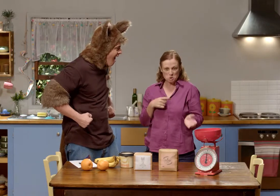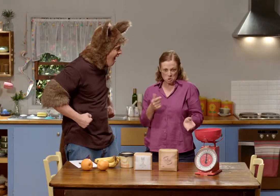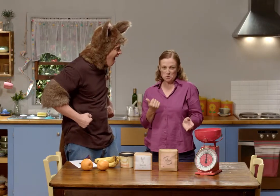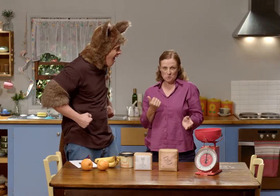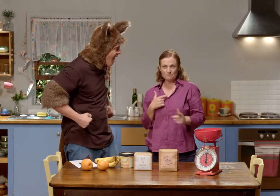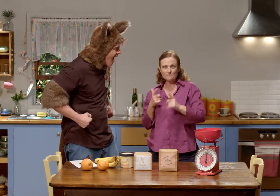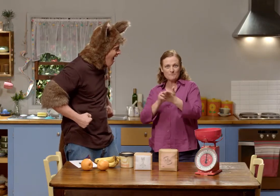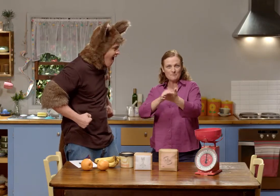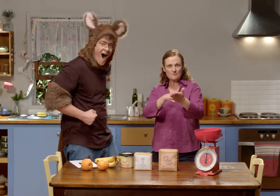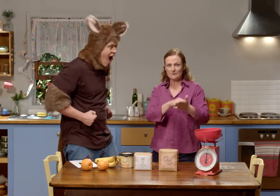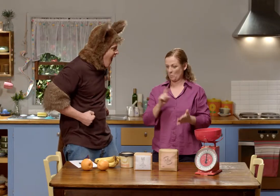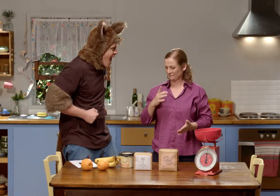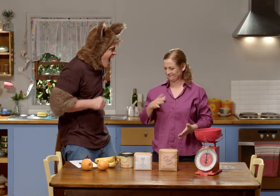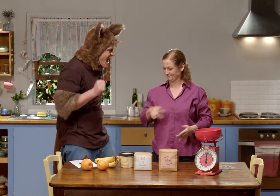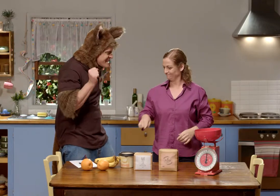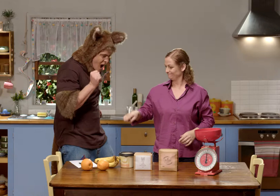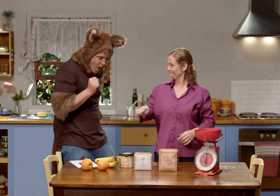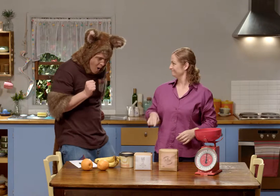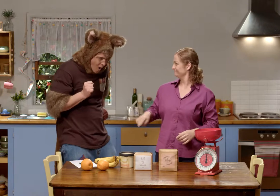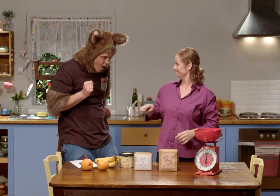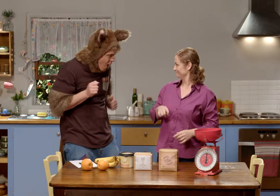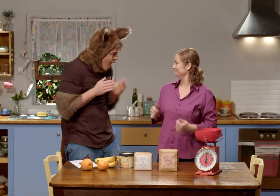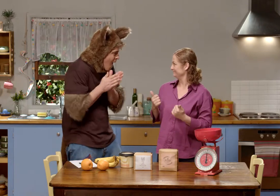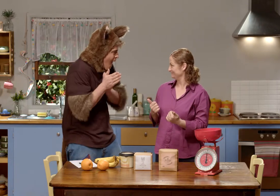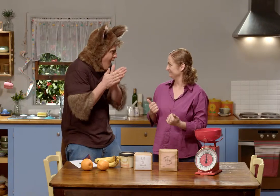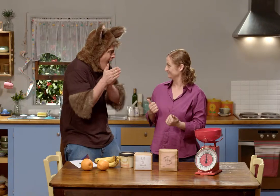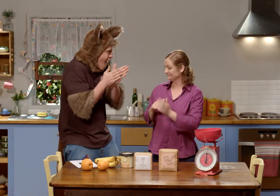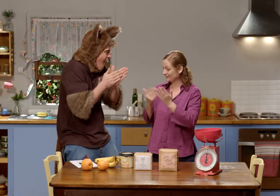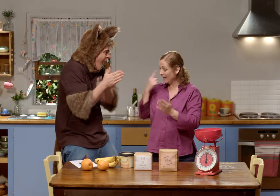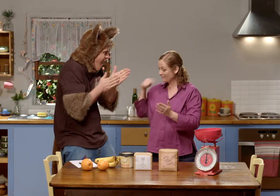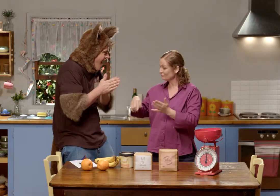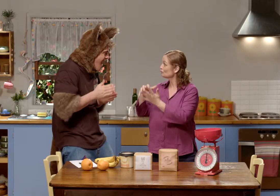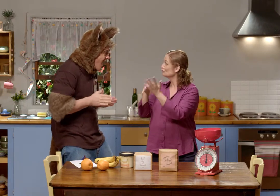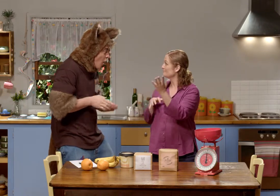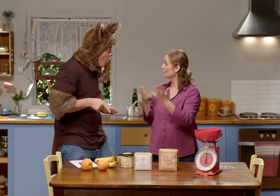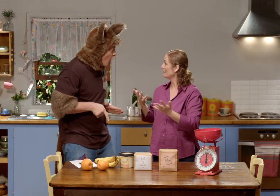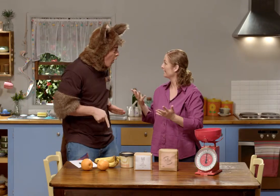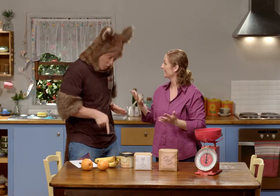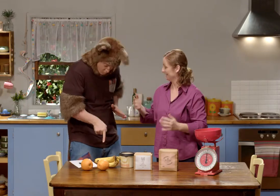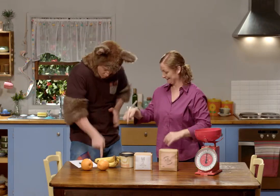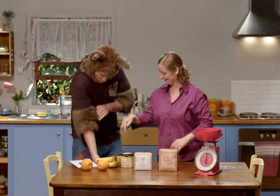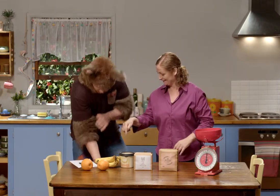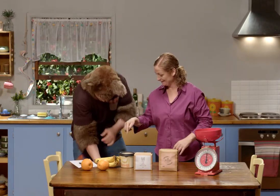It sounded great, so that's why I bought all of these ingredients. Can you get the recipe out of the drawer please?